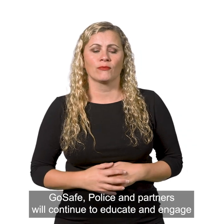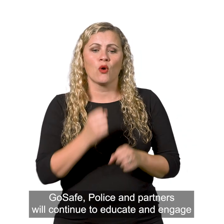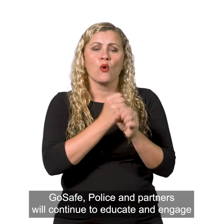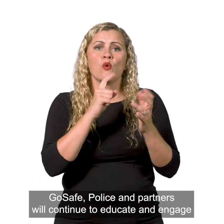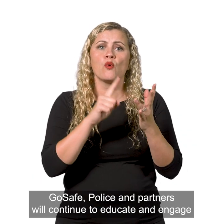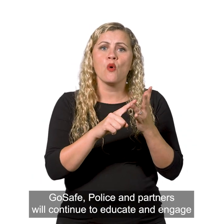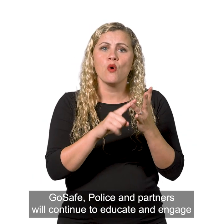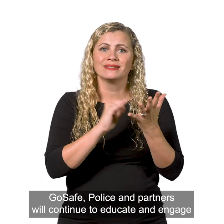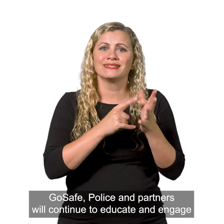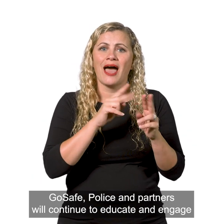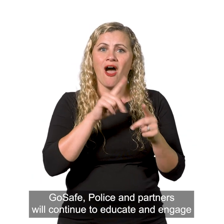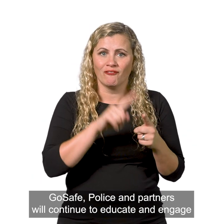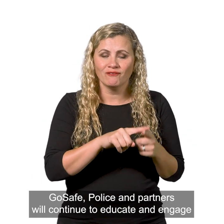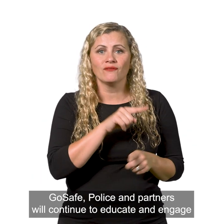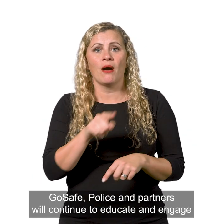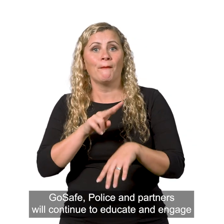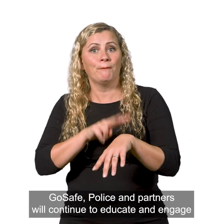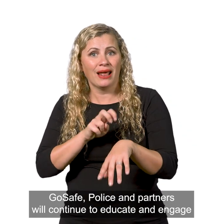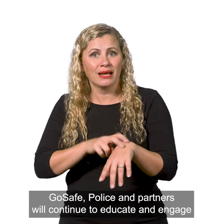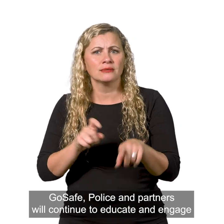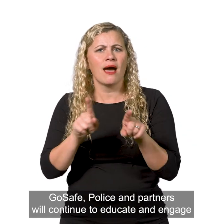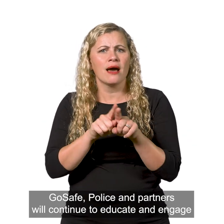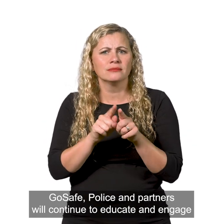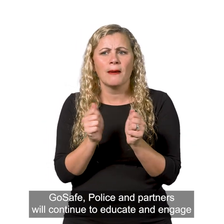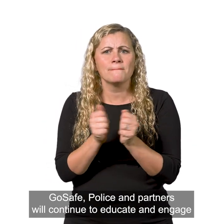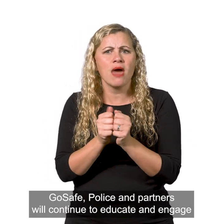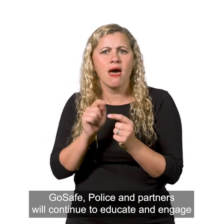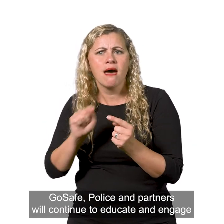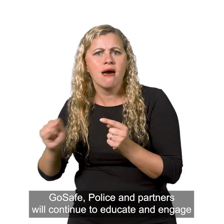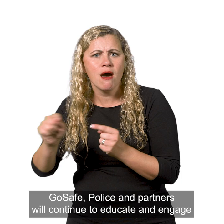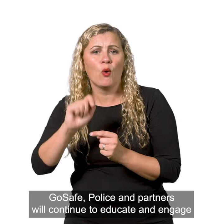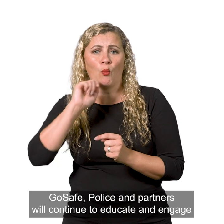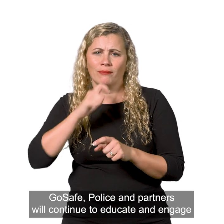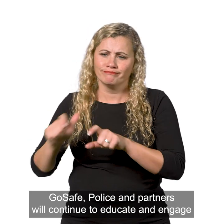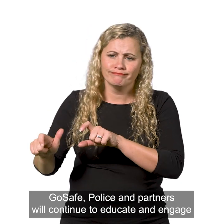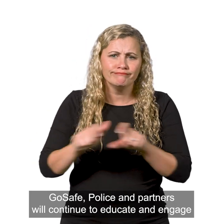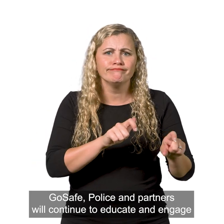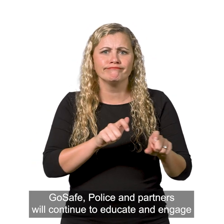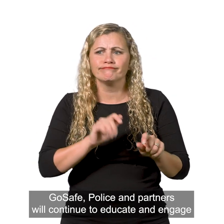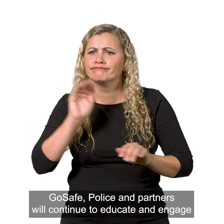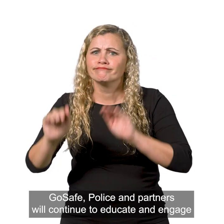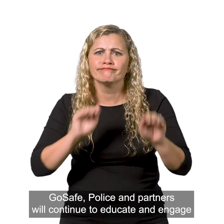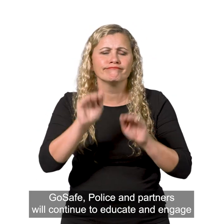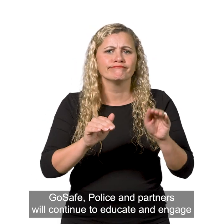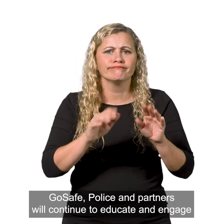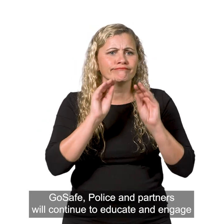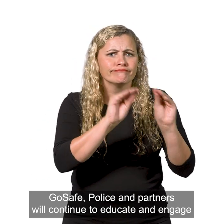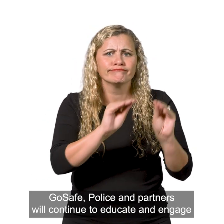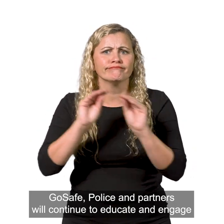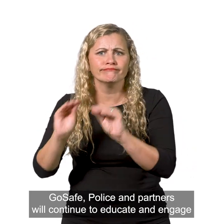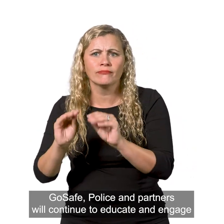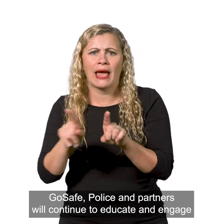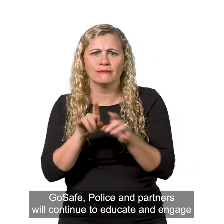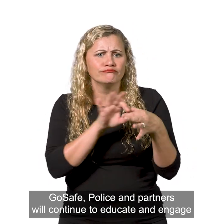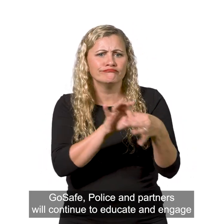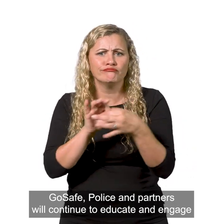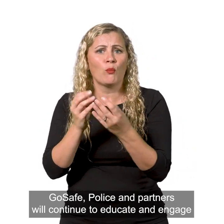GoSafe, Police and partners will continue to educate and engage